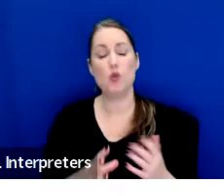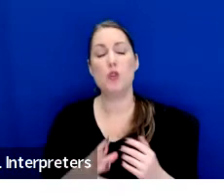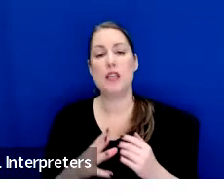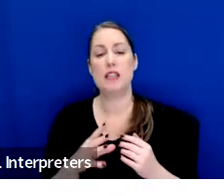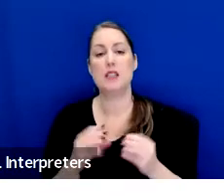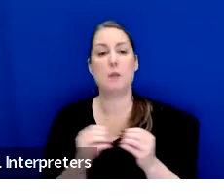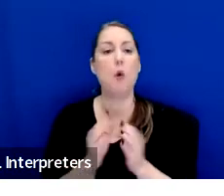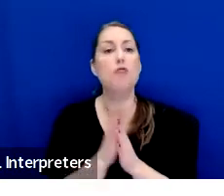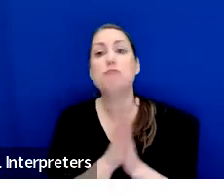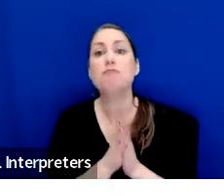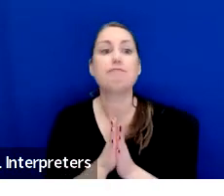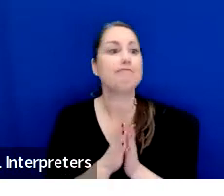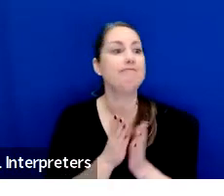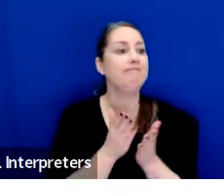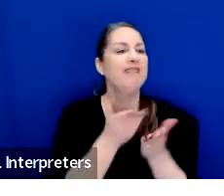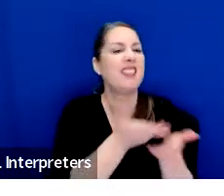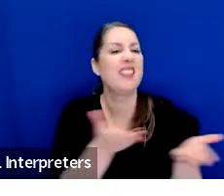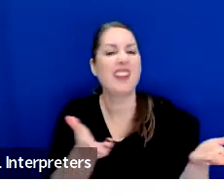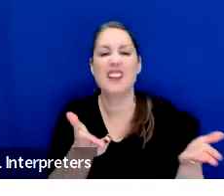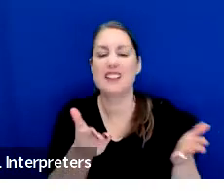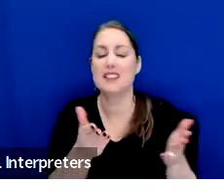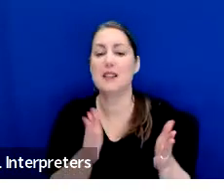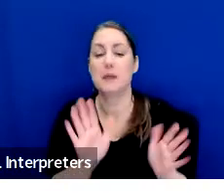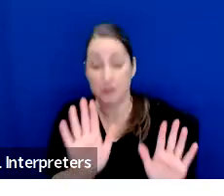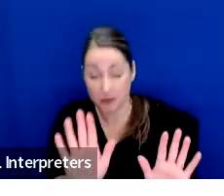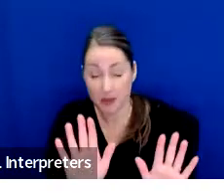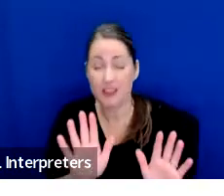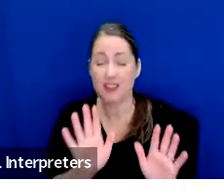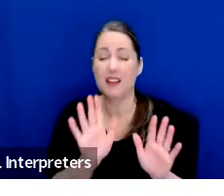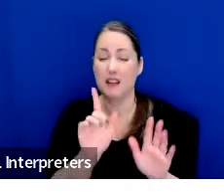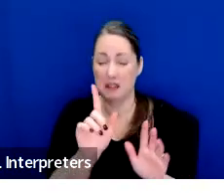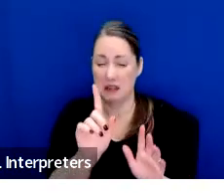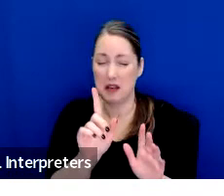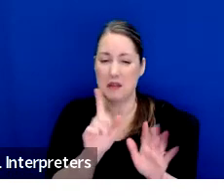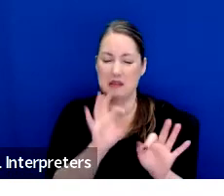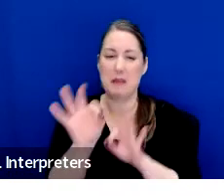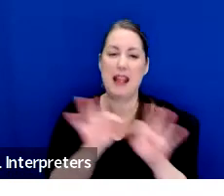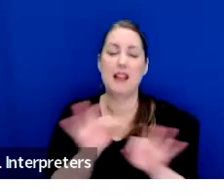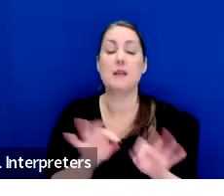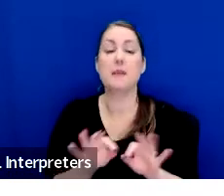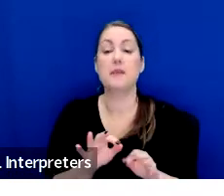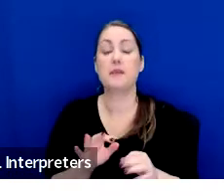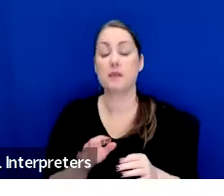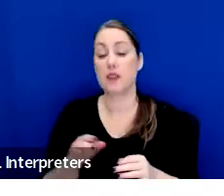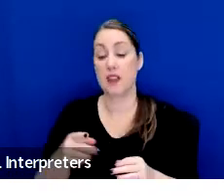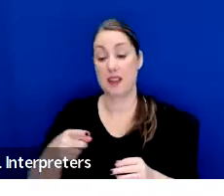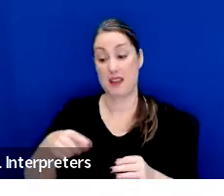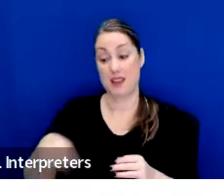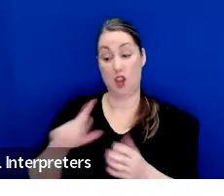through and let me just preface this by saying that most all, not 100%, but most all of these courses are online courses.